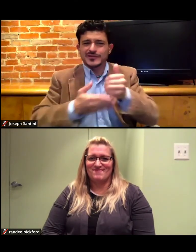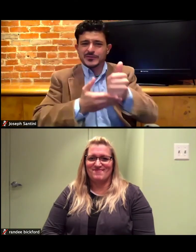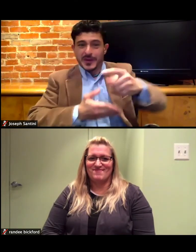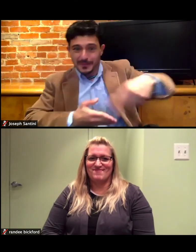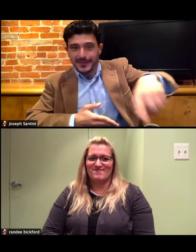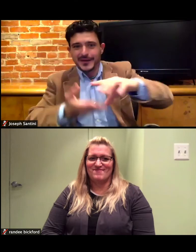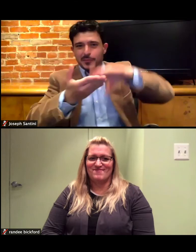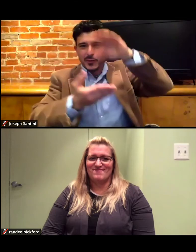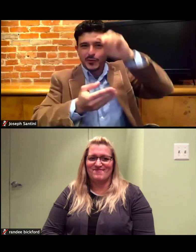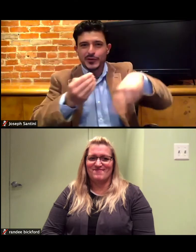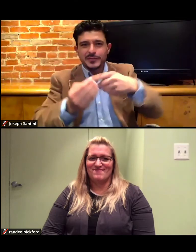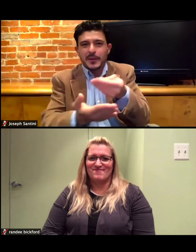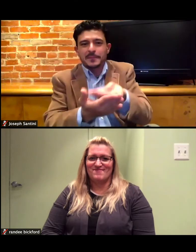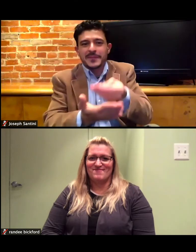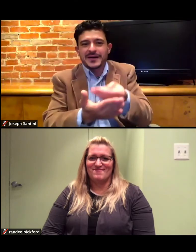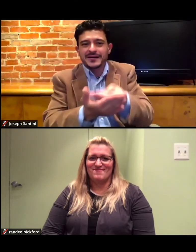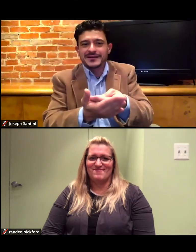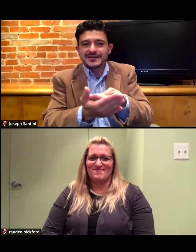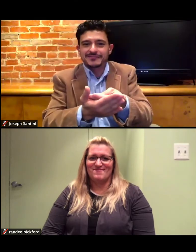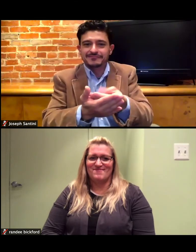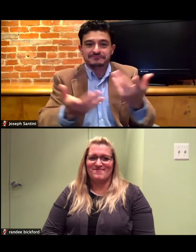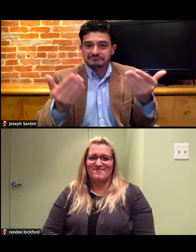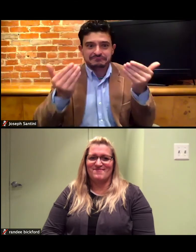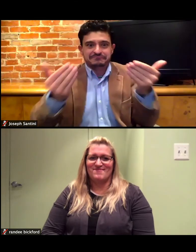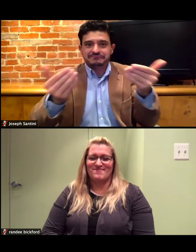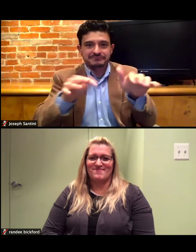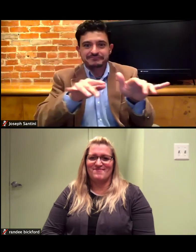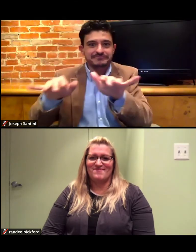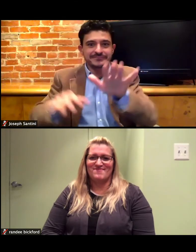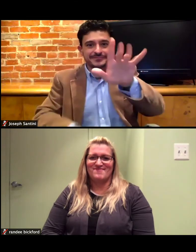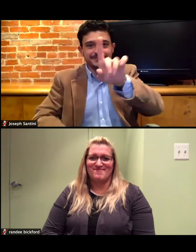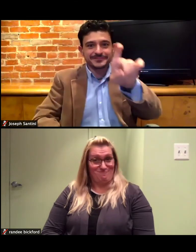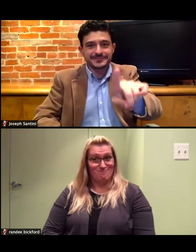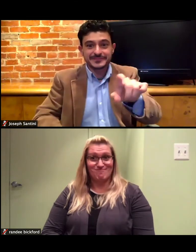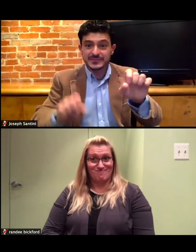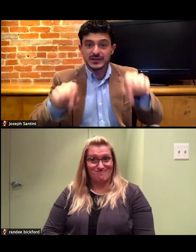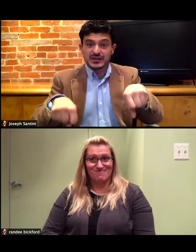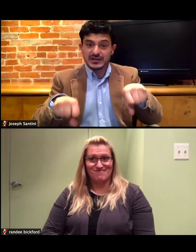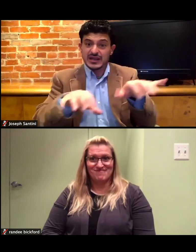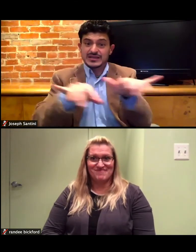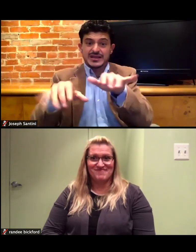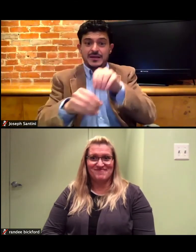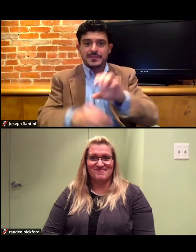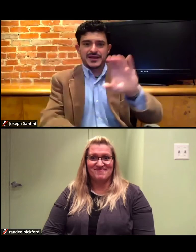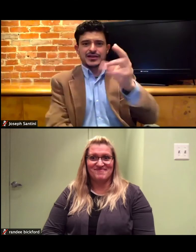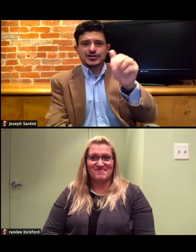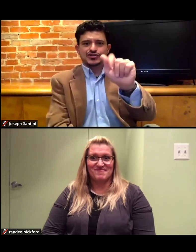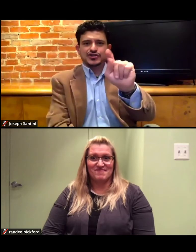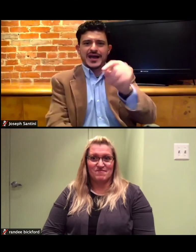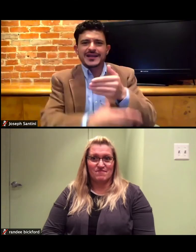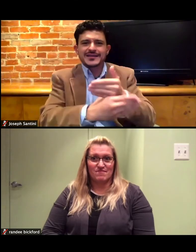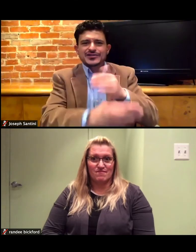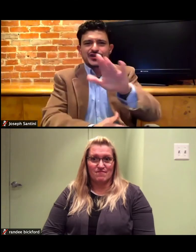Poll question number three is, what do you do at home with your kids to help them learn about money? And this is a writing question,